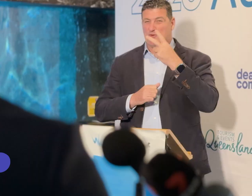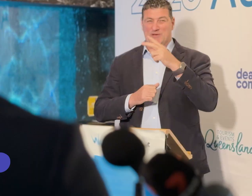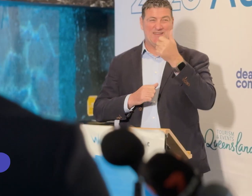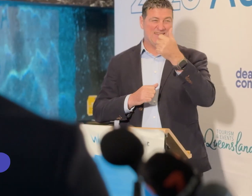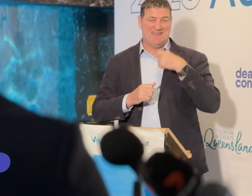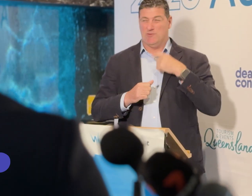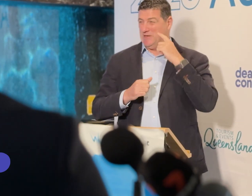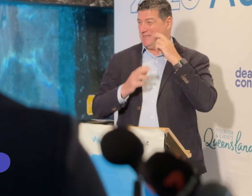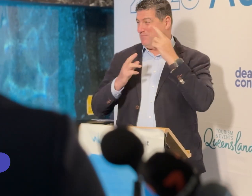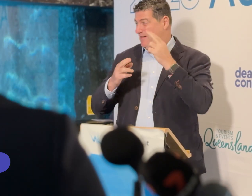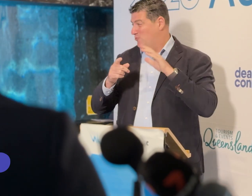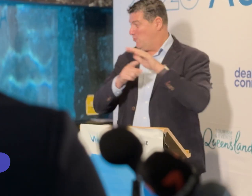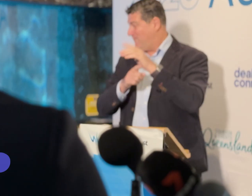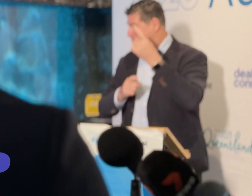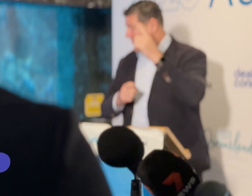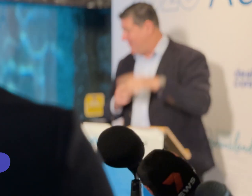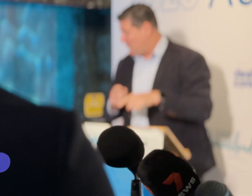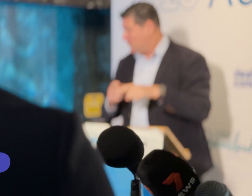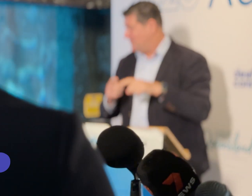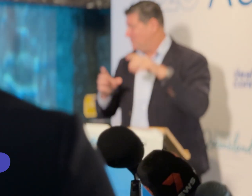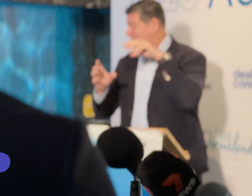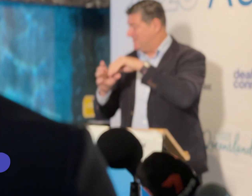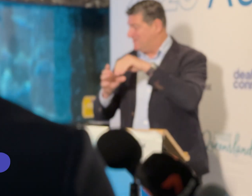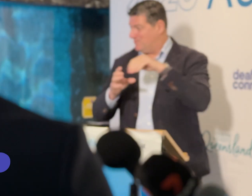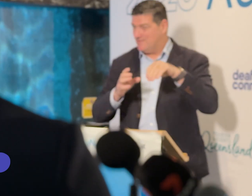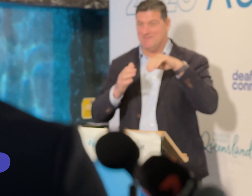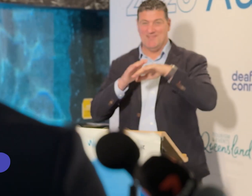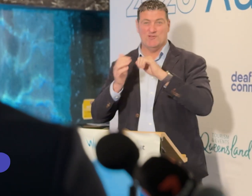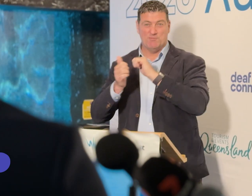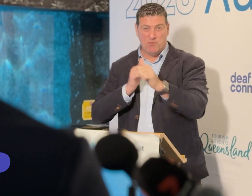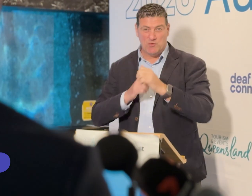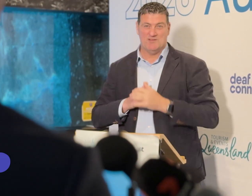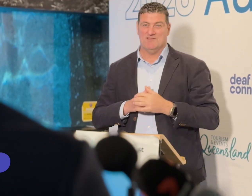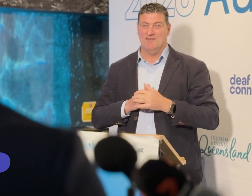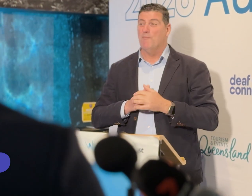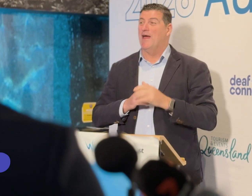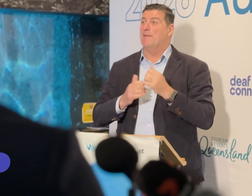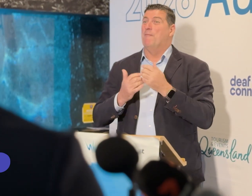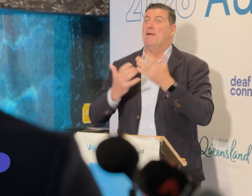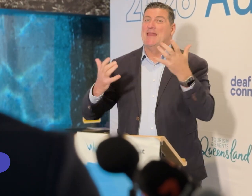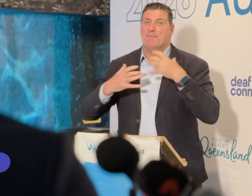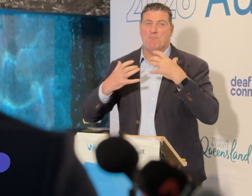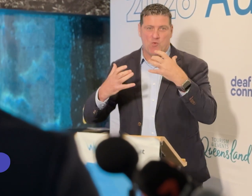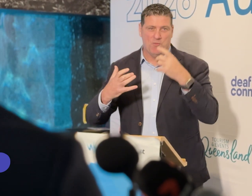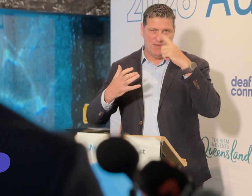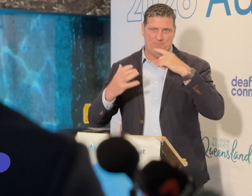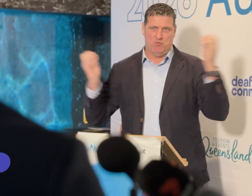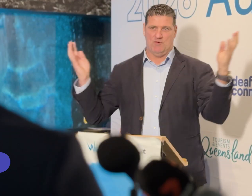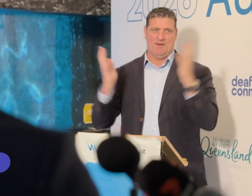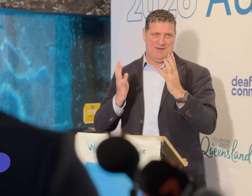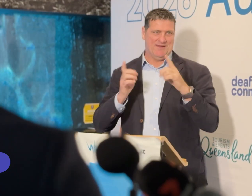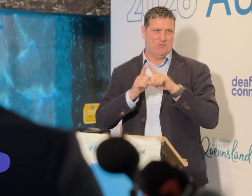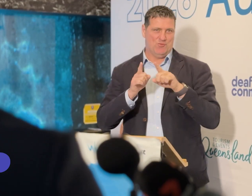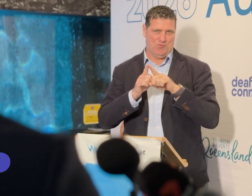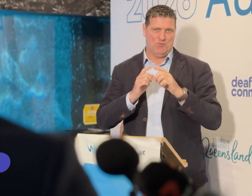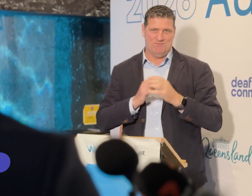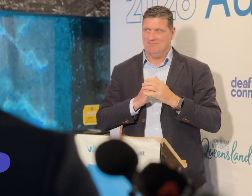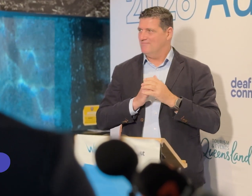We expect over 1,000 participants across the different sporting events at the Australian Deaf Games next year, and many more to show their support,